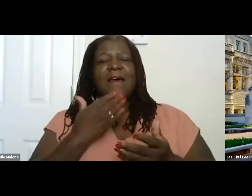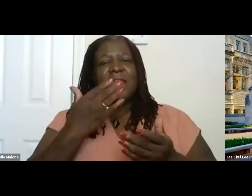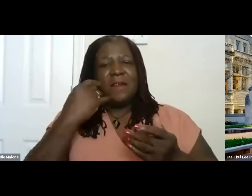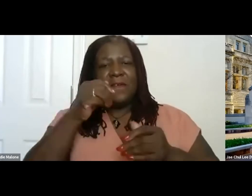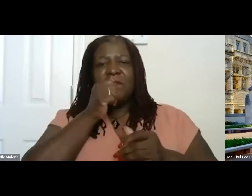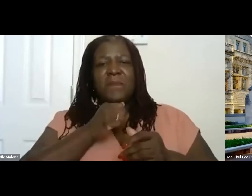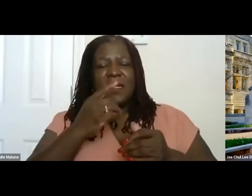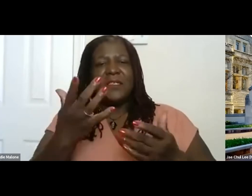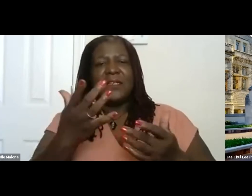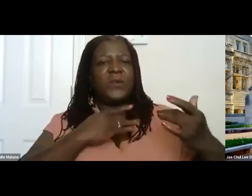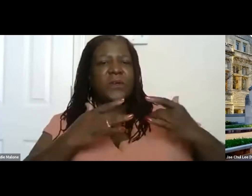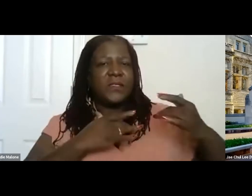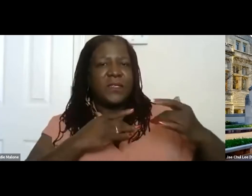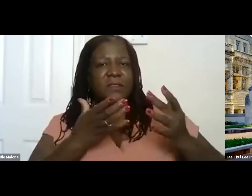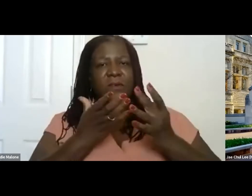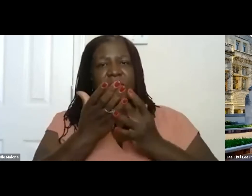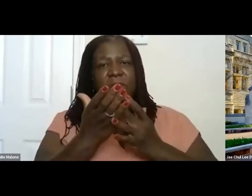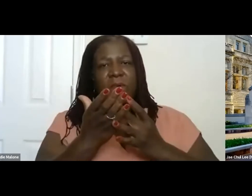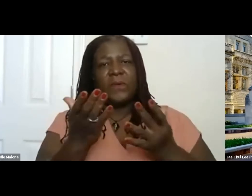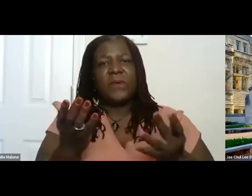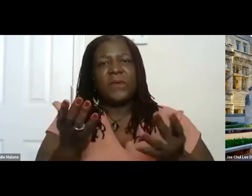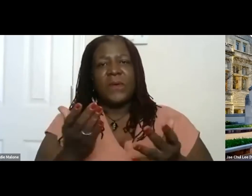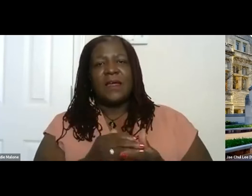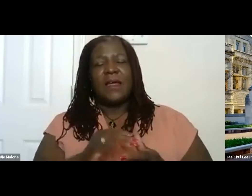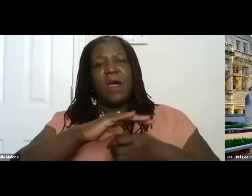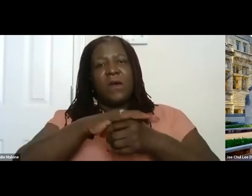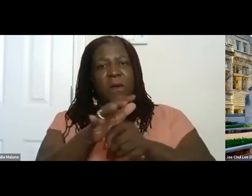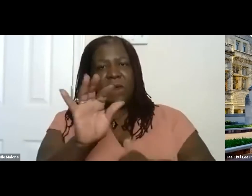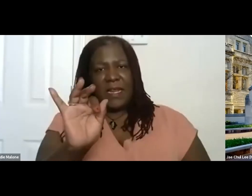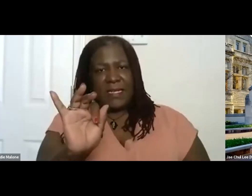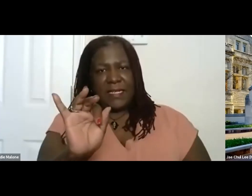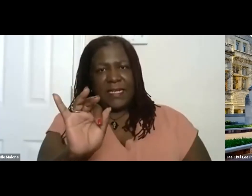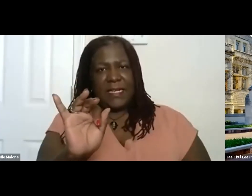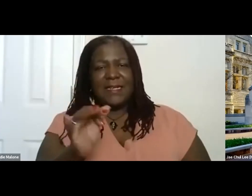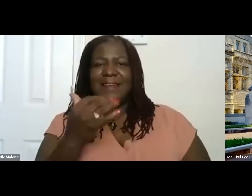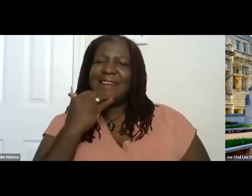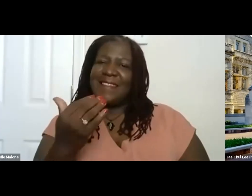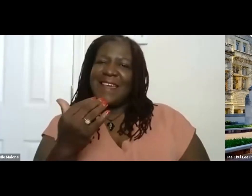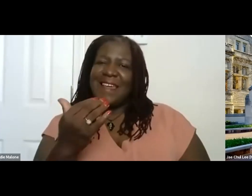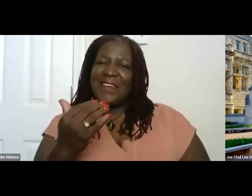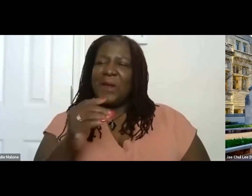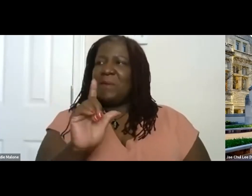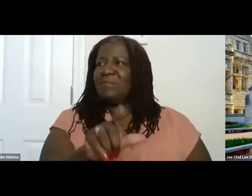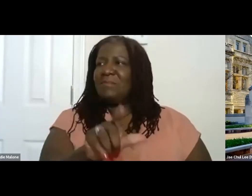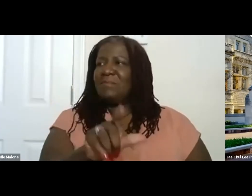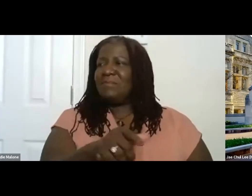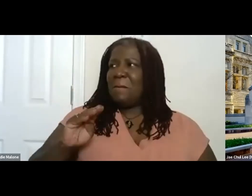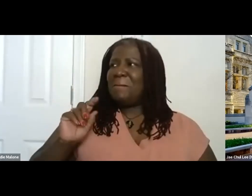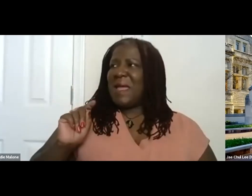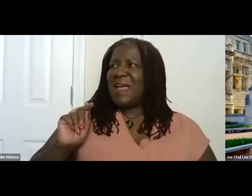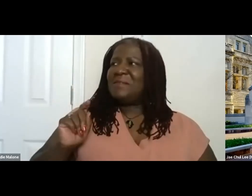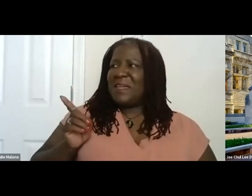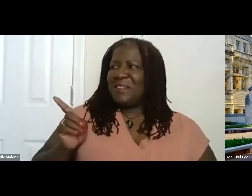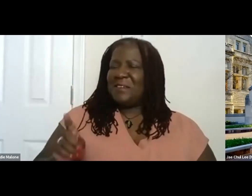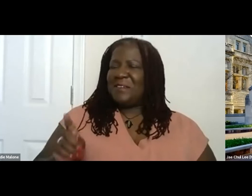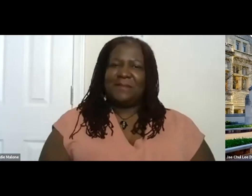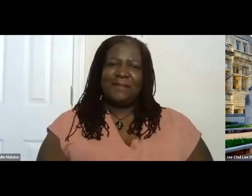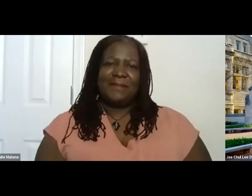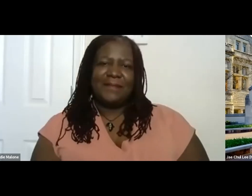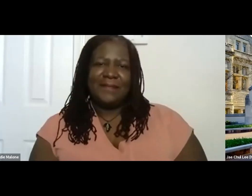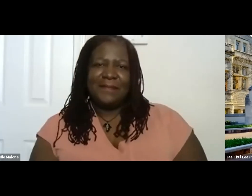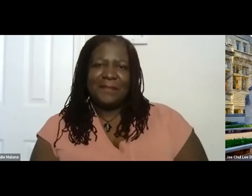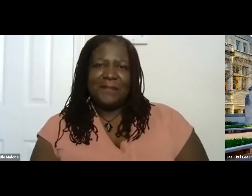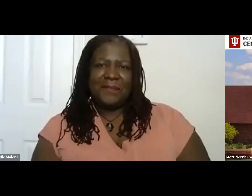may have regarding COVID-19 vaccine. Thank you. Matt, I will turn it over to you.